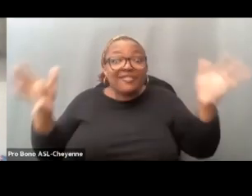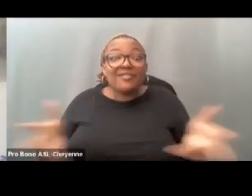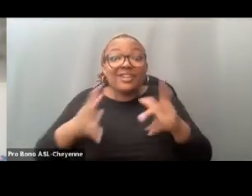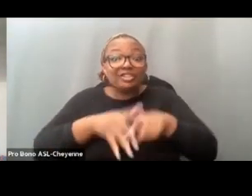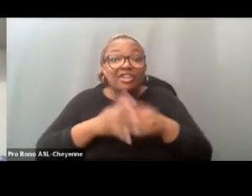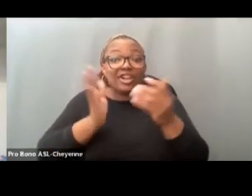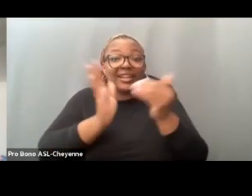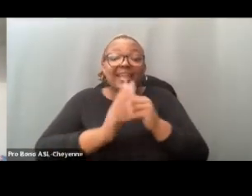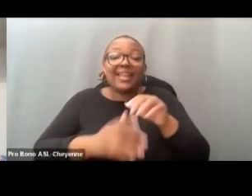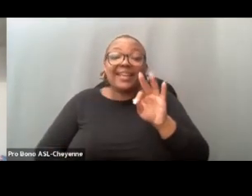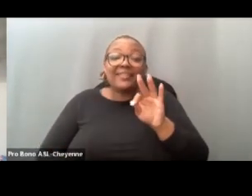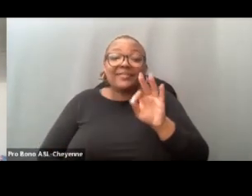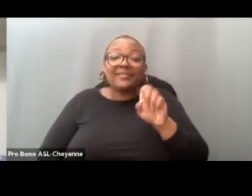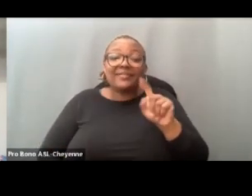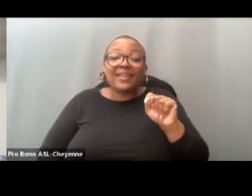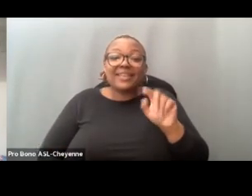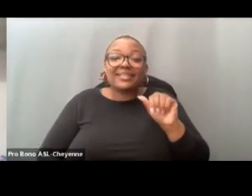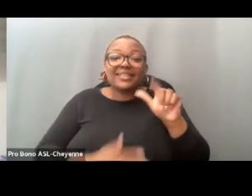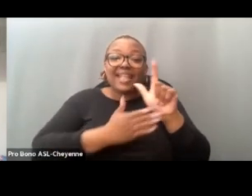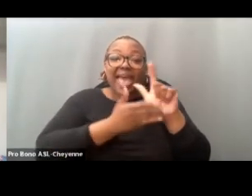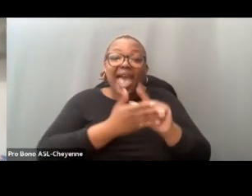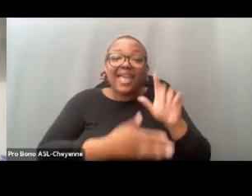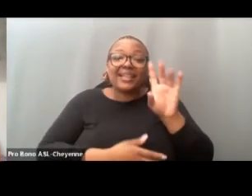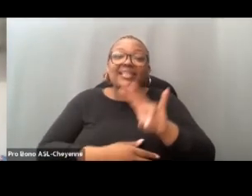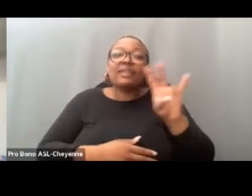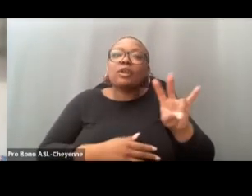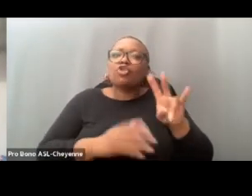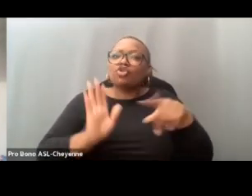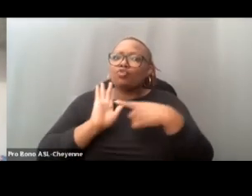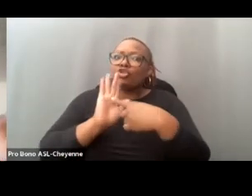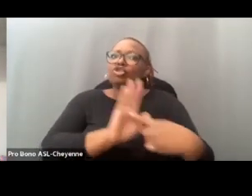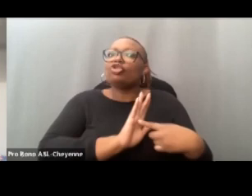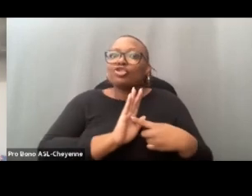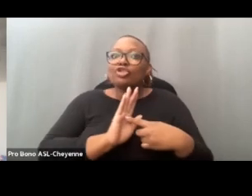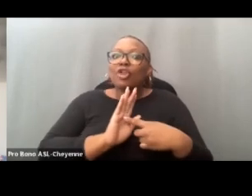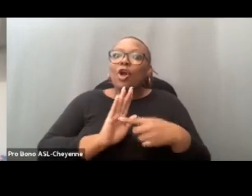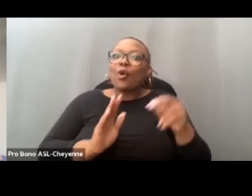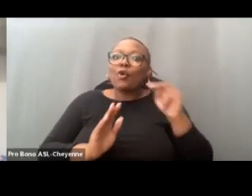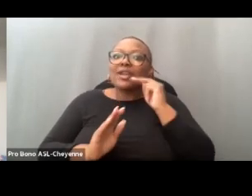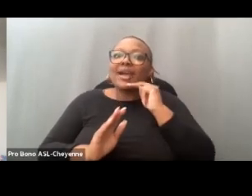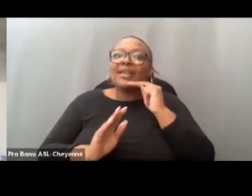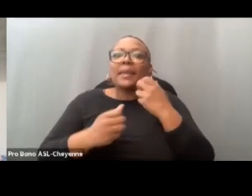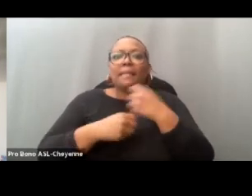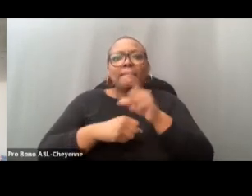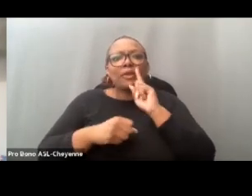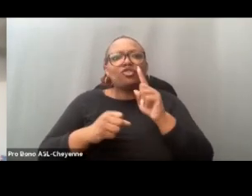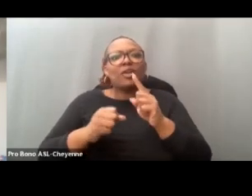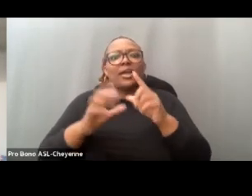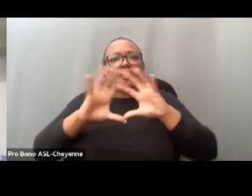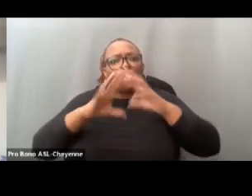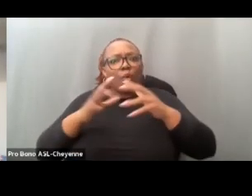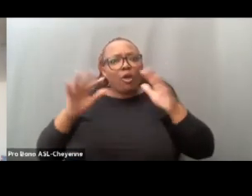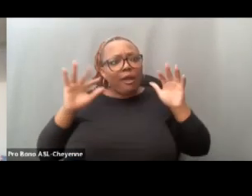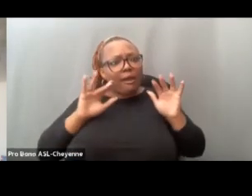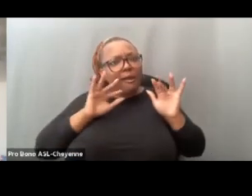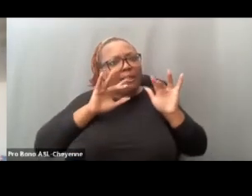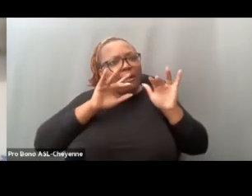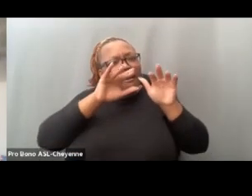You know, you want to project a good image of Nigeria, bring the world to Nigeria and be a platform